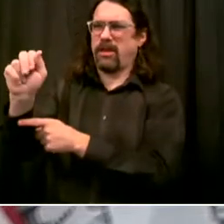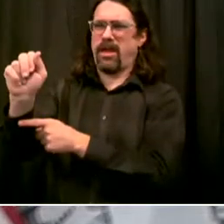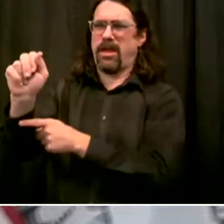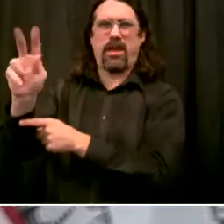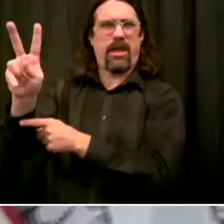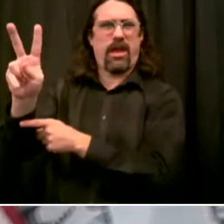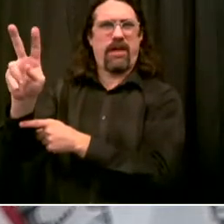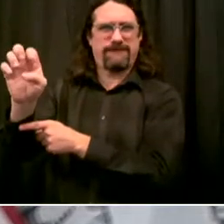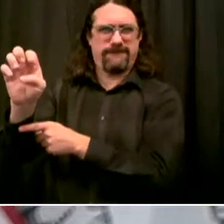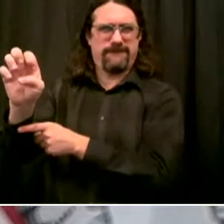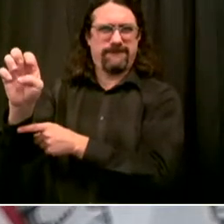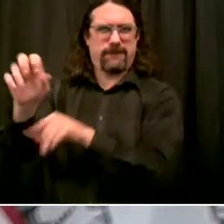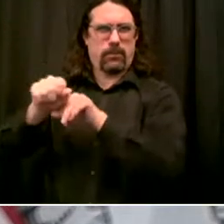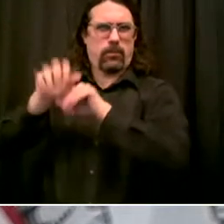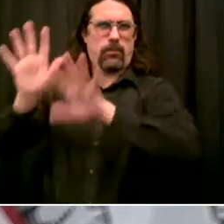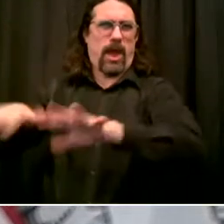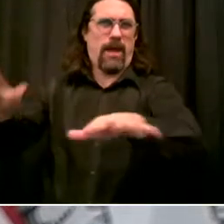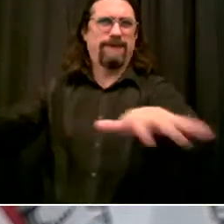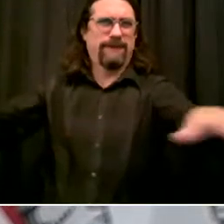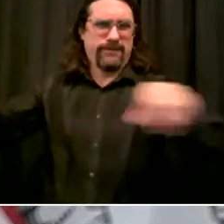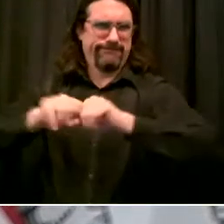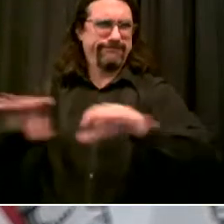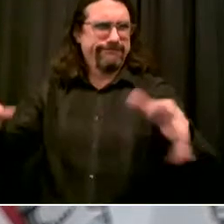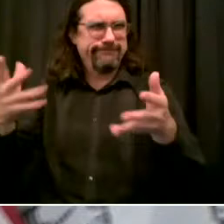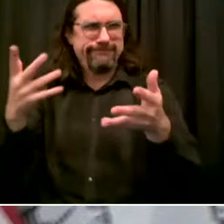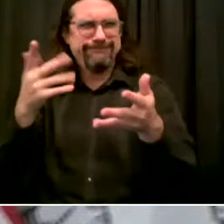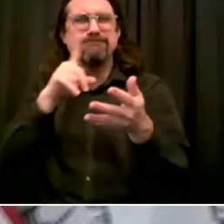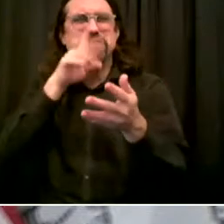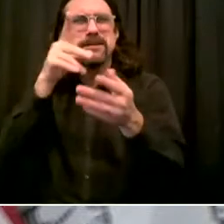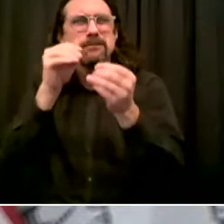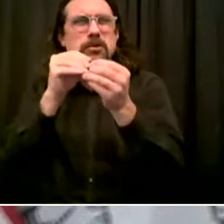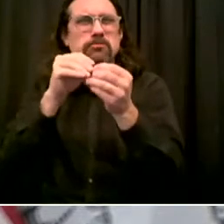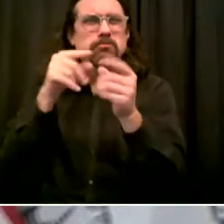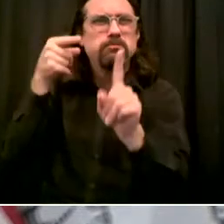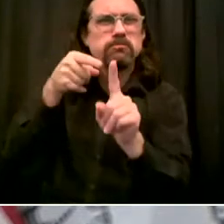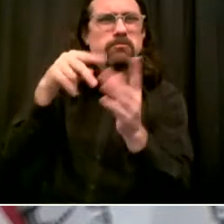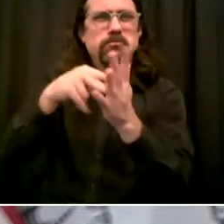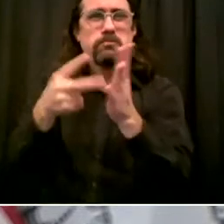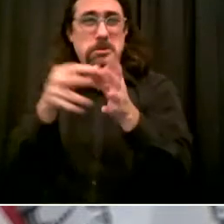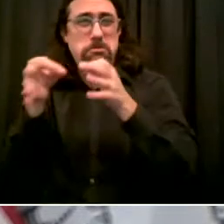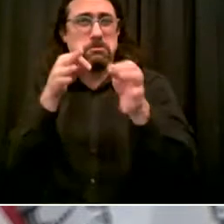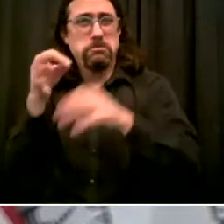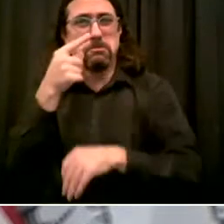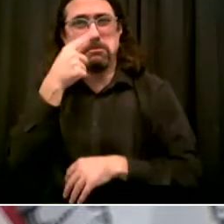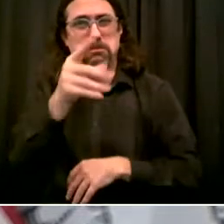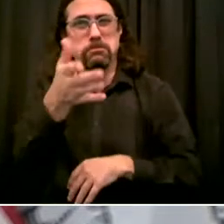SECOND WAVE? THAT IS AN IMPORTANT QUESTION